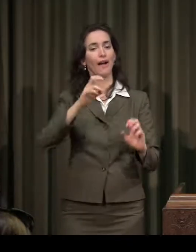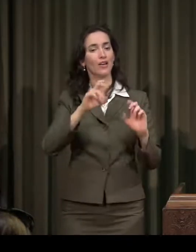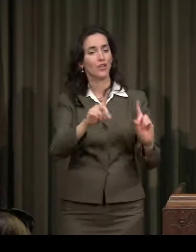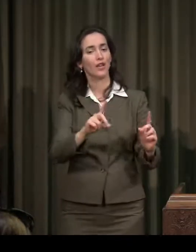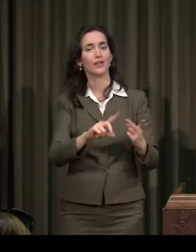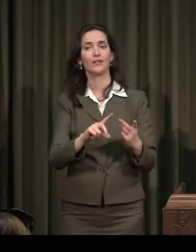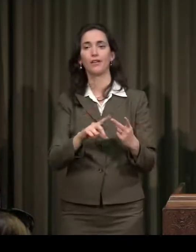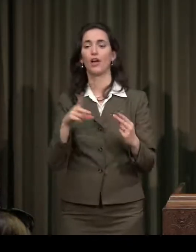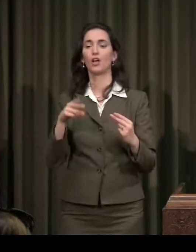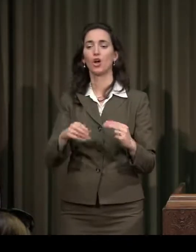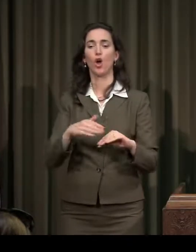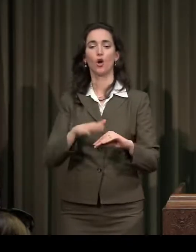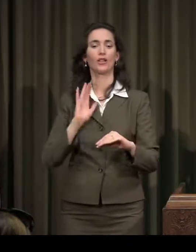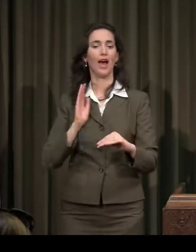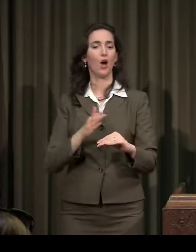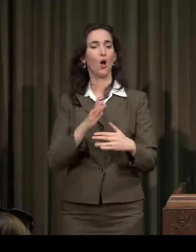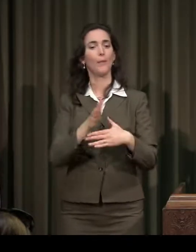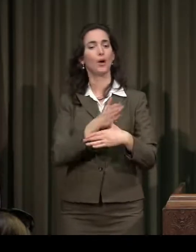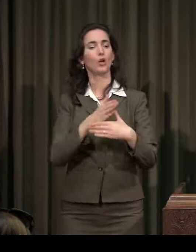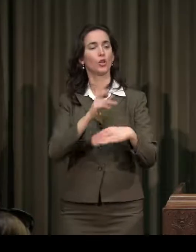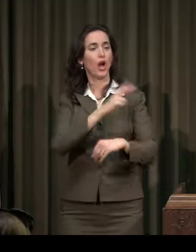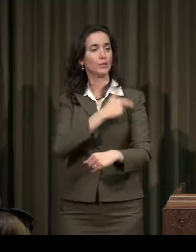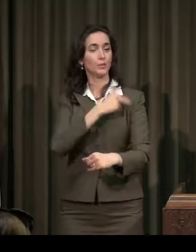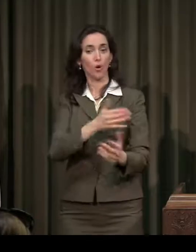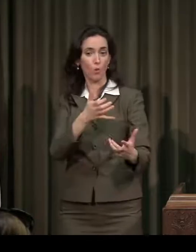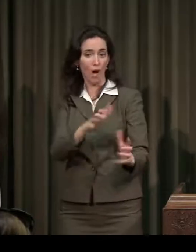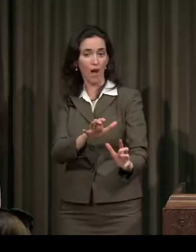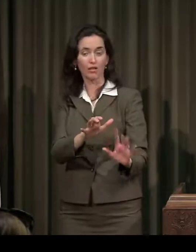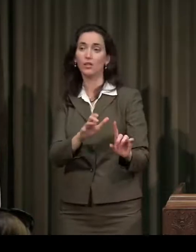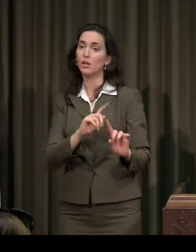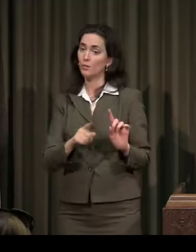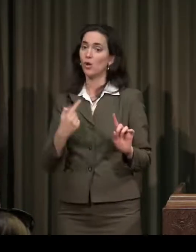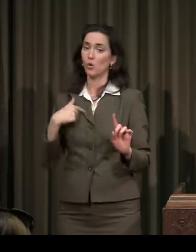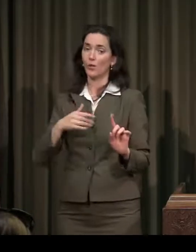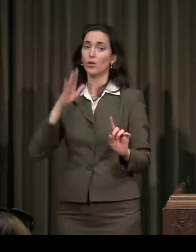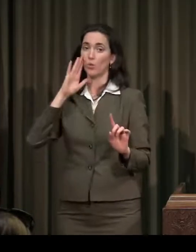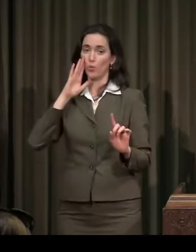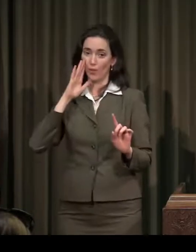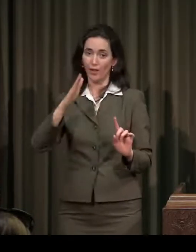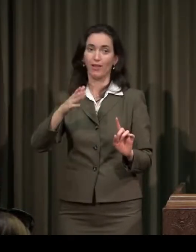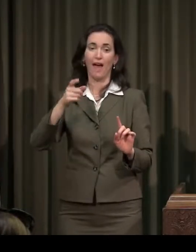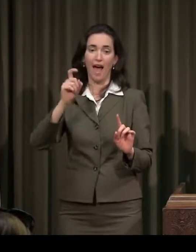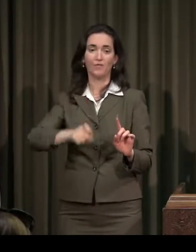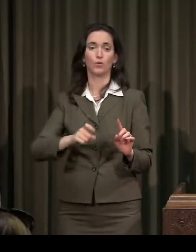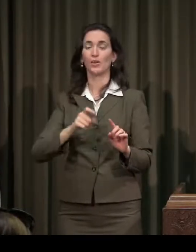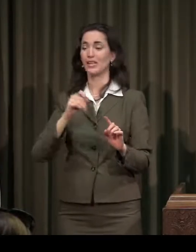these cuts on our partner hospitals that's exactly what we're going to get if the Senate doesn't fix their problems